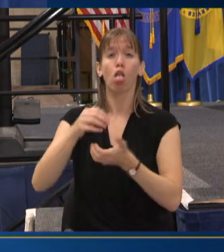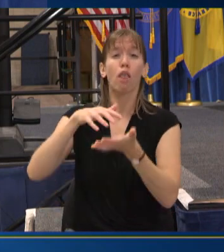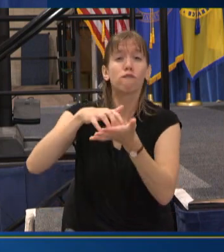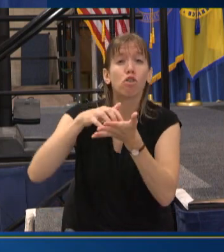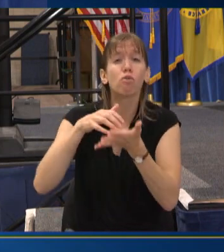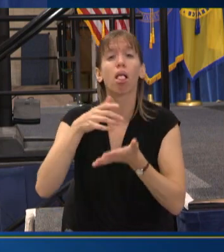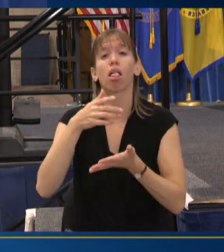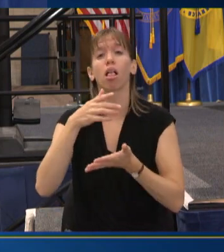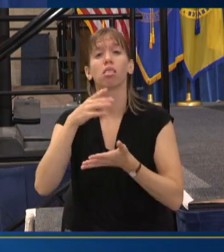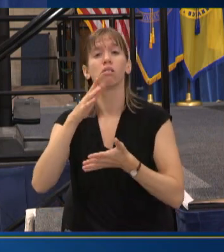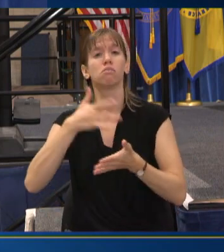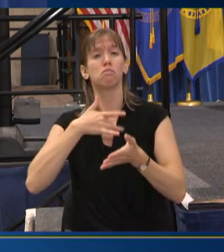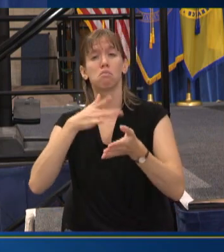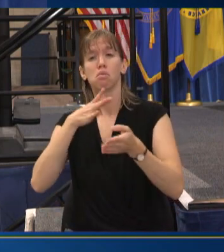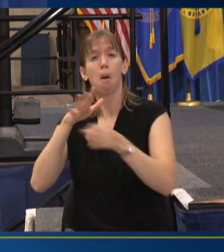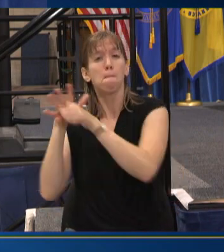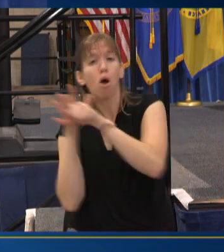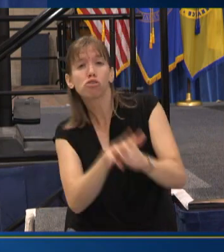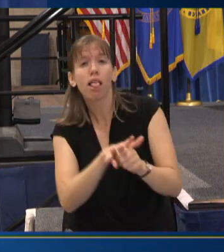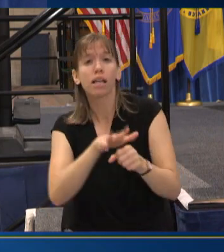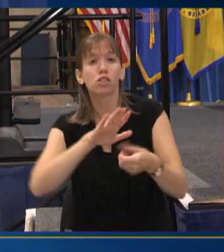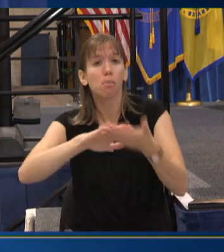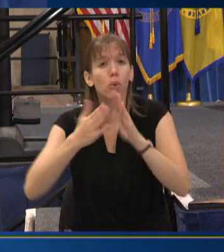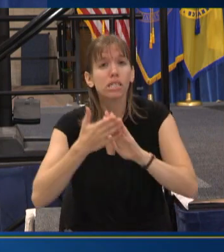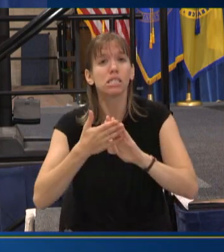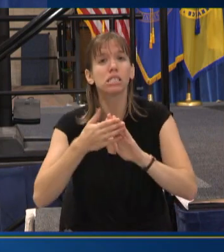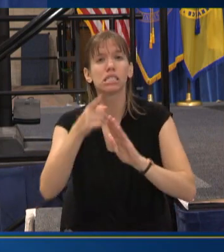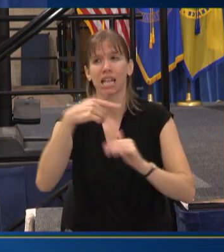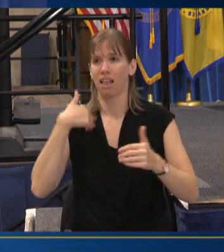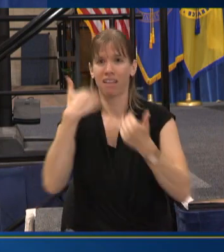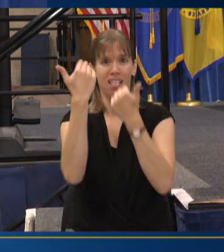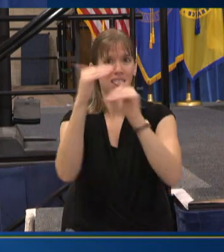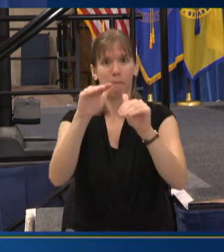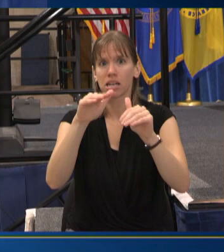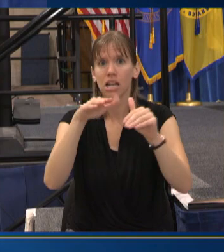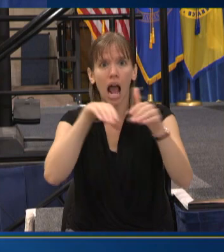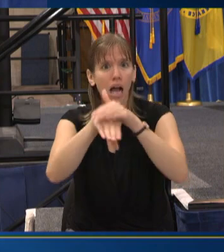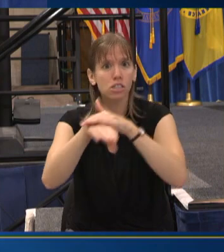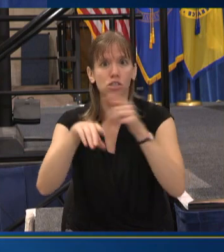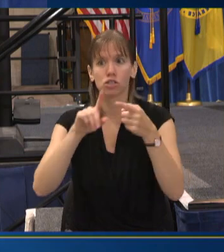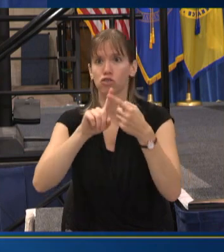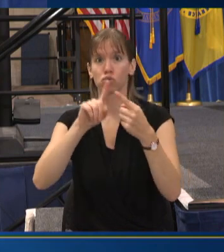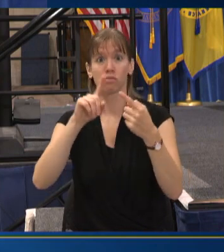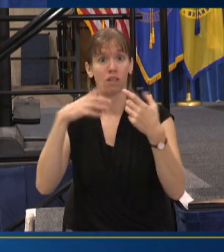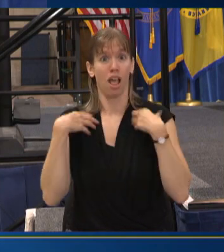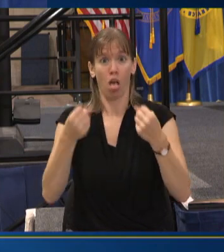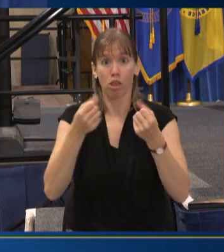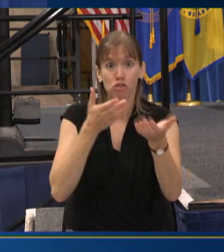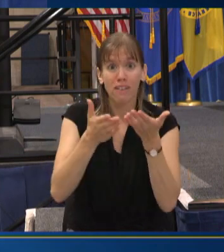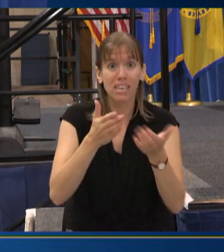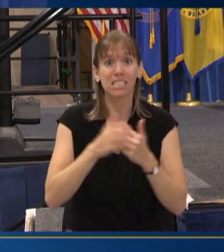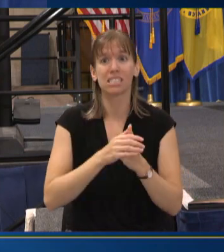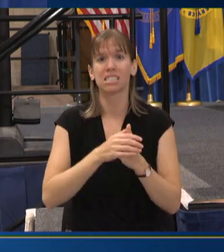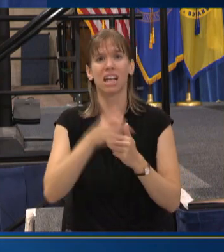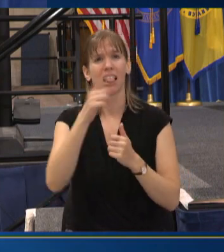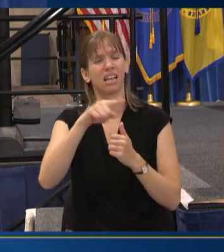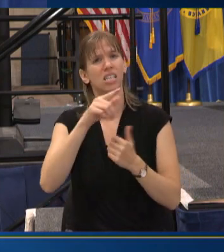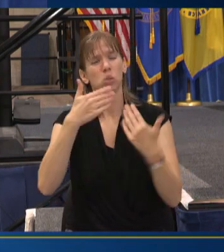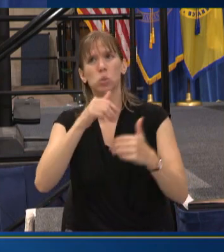They often live near heavily polluted sites, they have limited access to health services, and they also bear the burden of chronic health conditions.